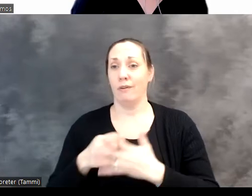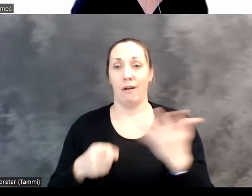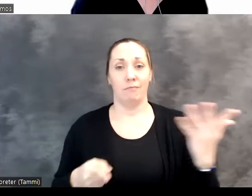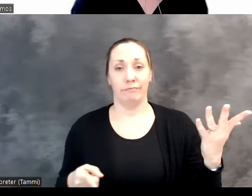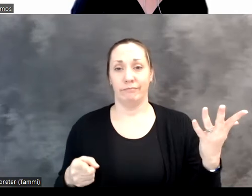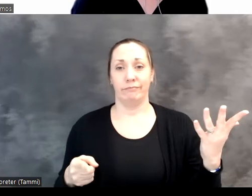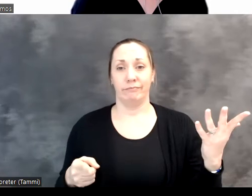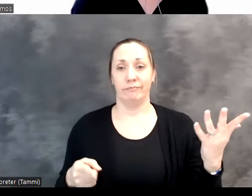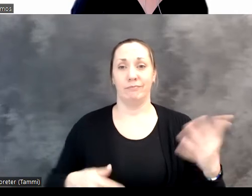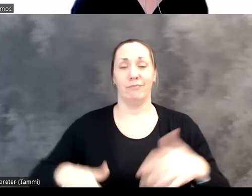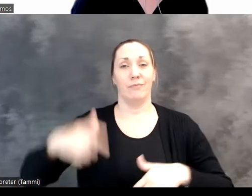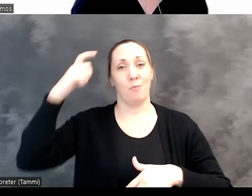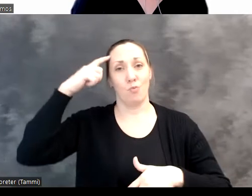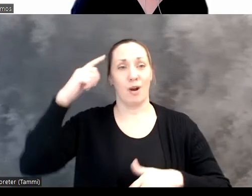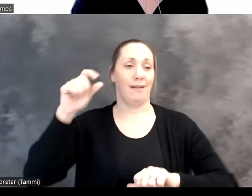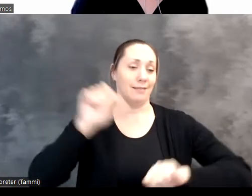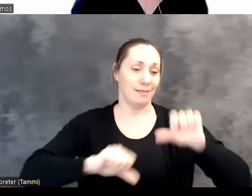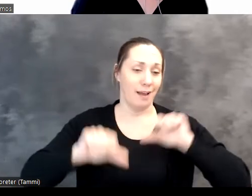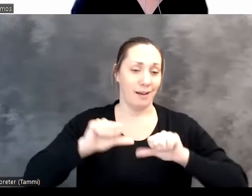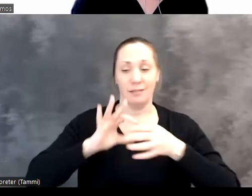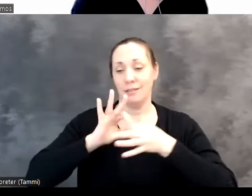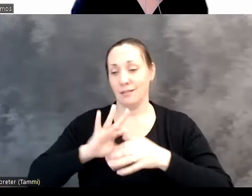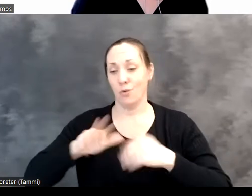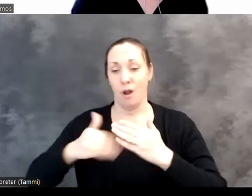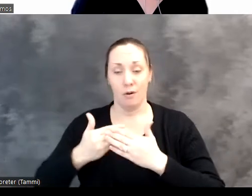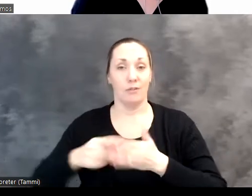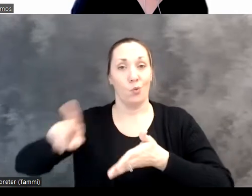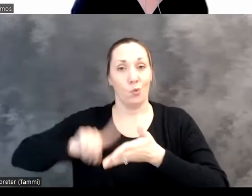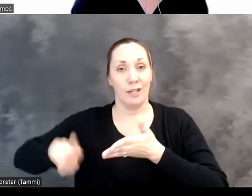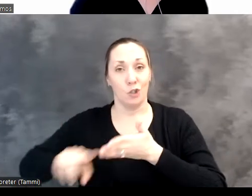pipeline of exclusion goes throughout the brain science